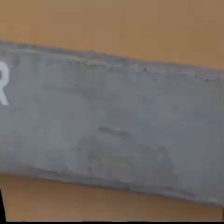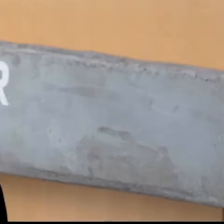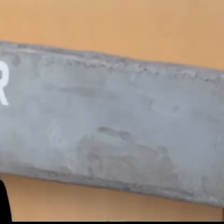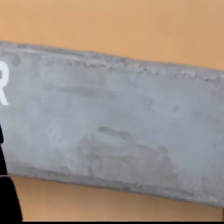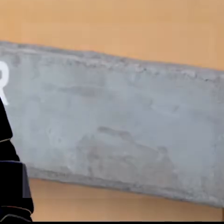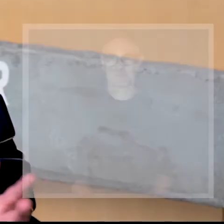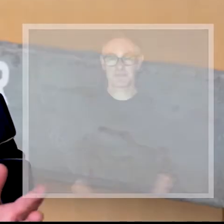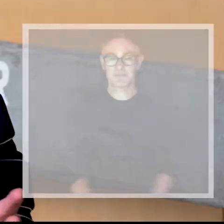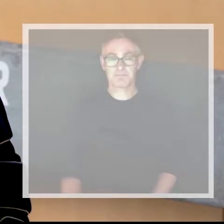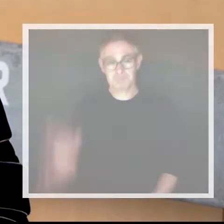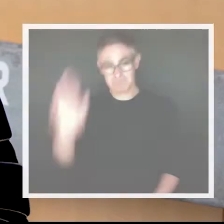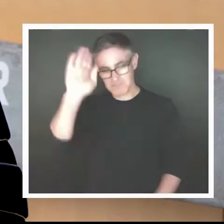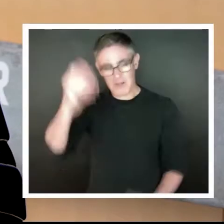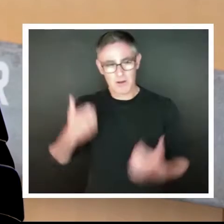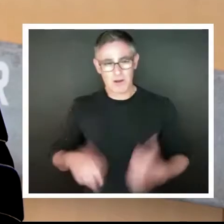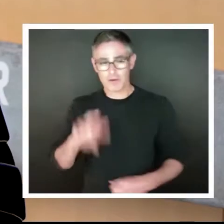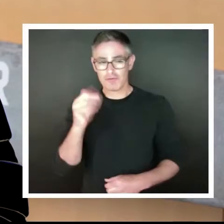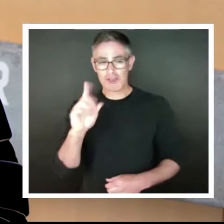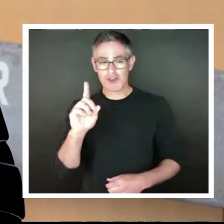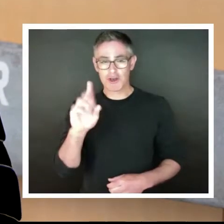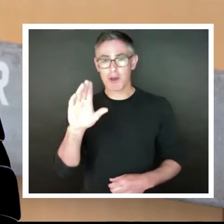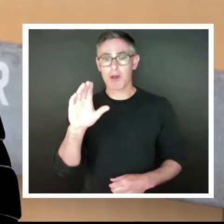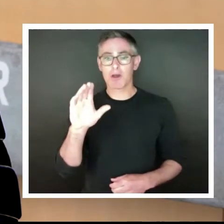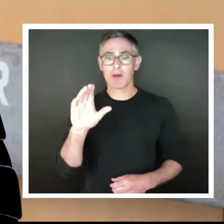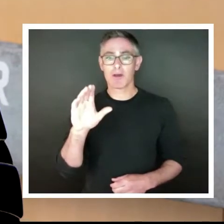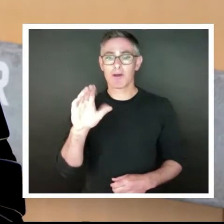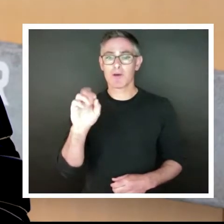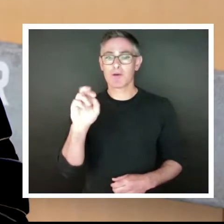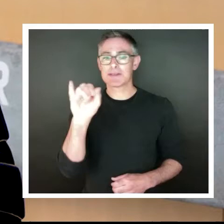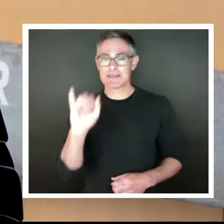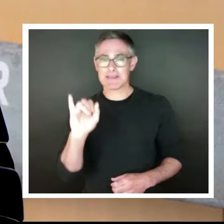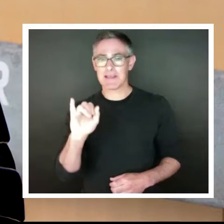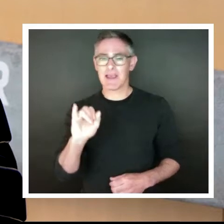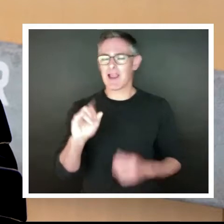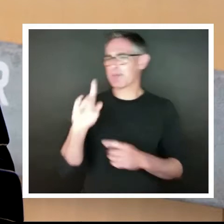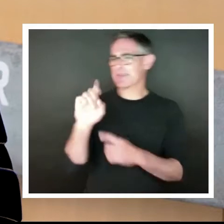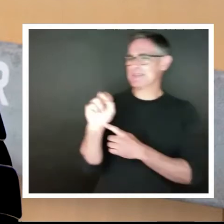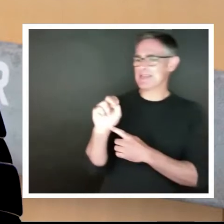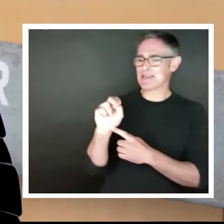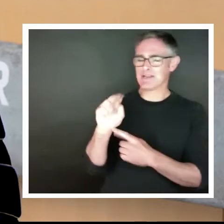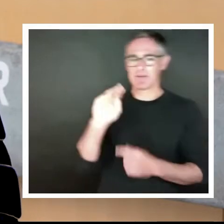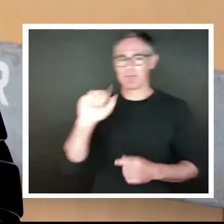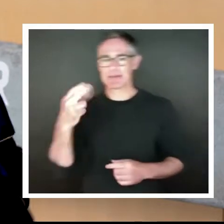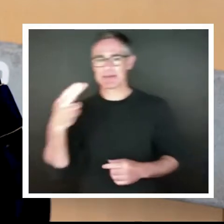Hello, my name is Richard Corsi, and I'm honored to serve as dean of the Maseeh College of Engineering and Computer Science.